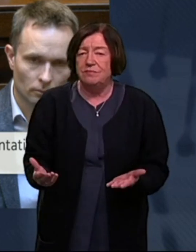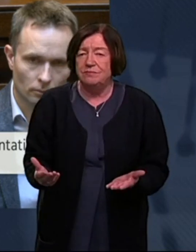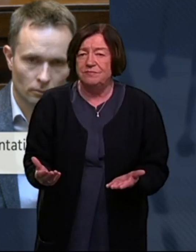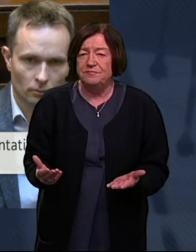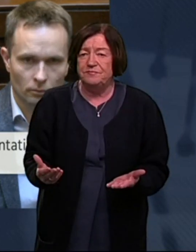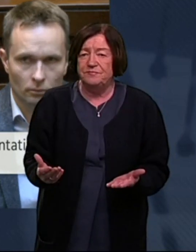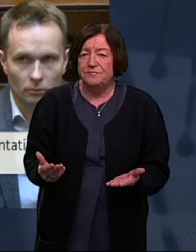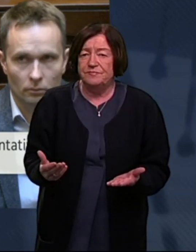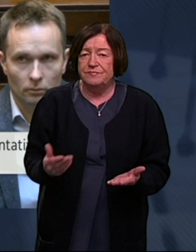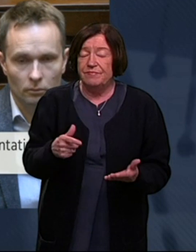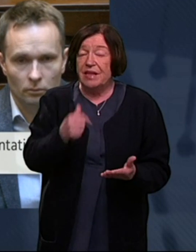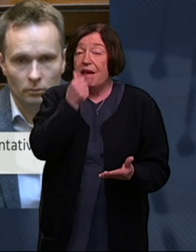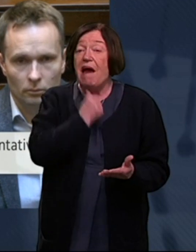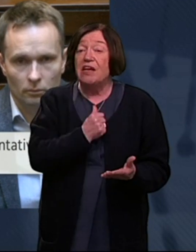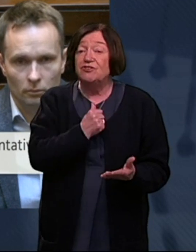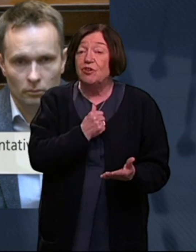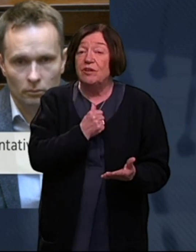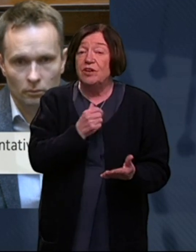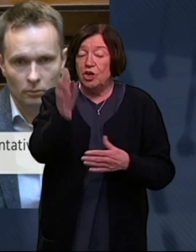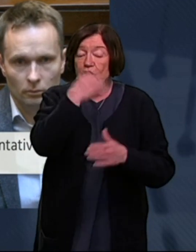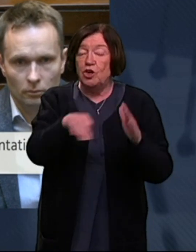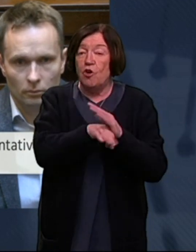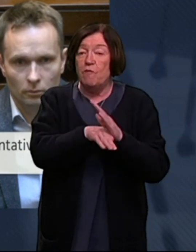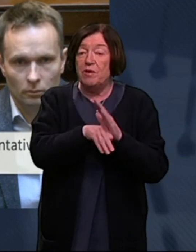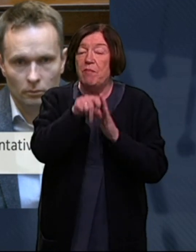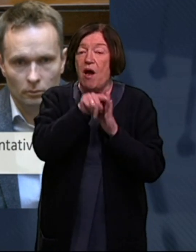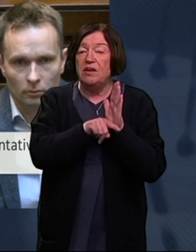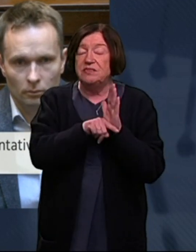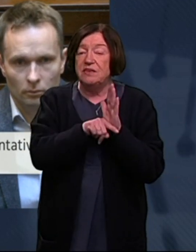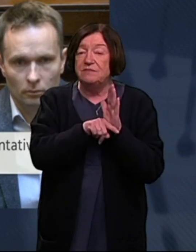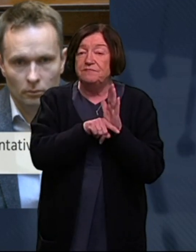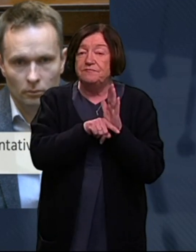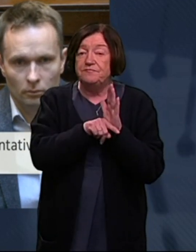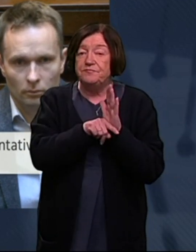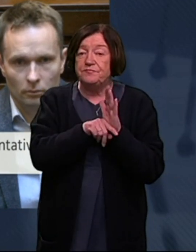It is Government policy.